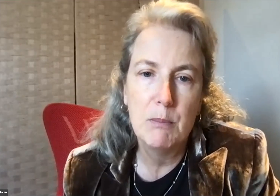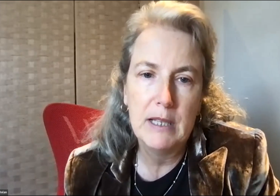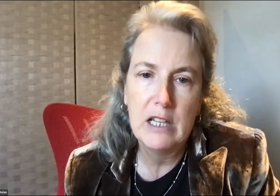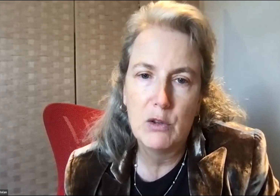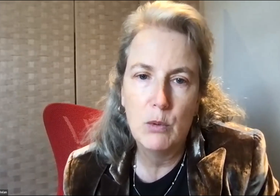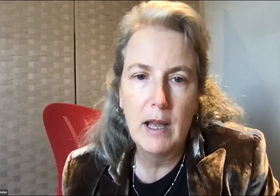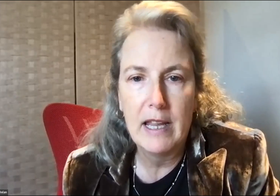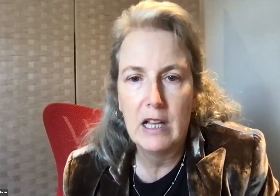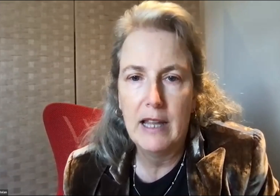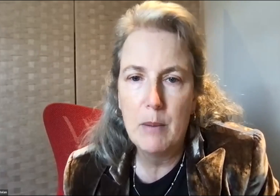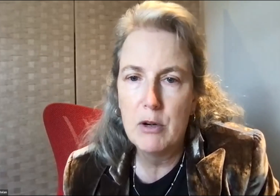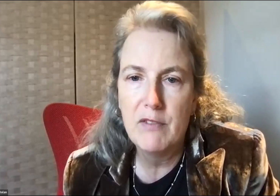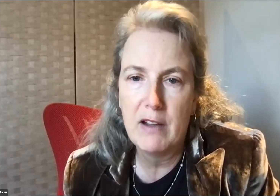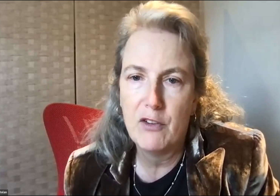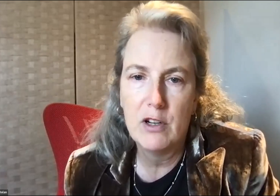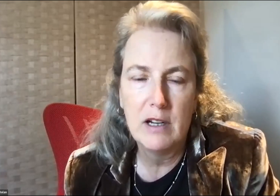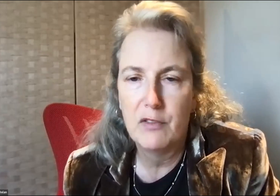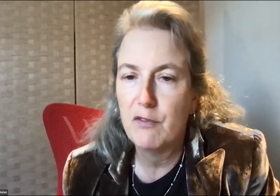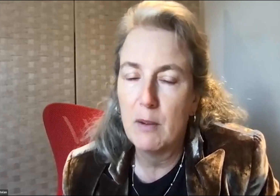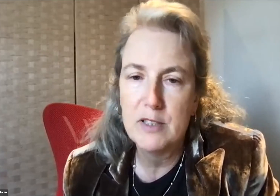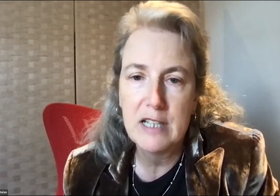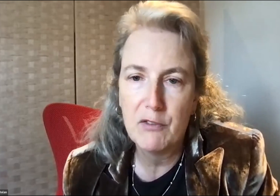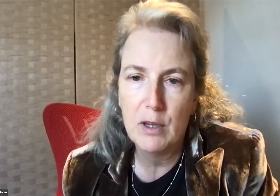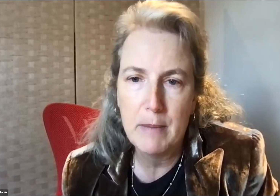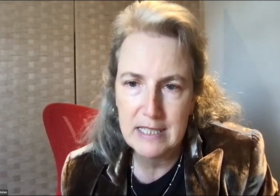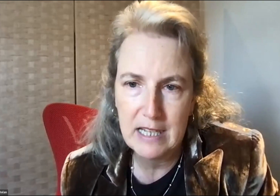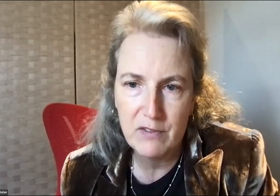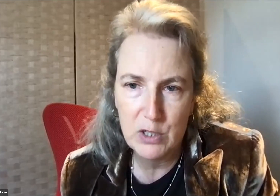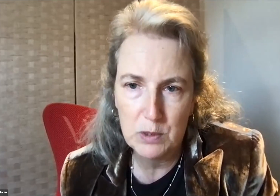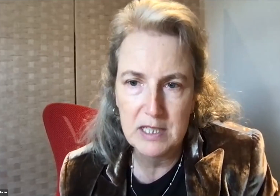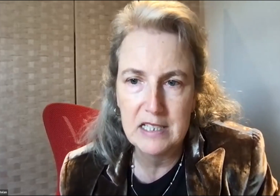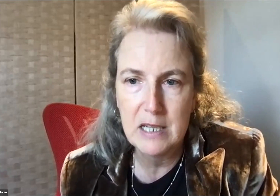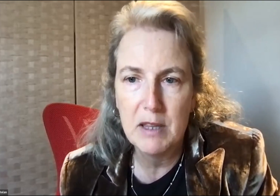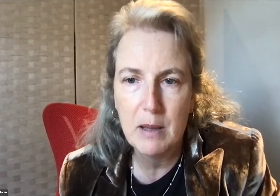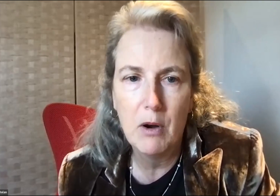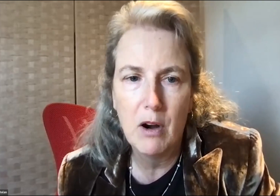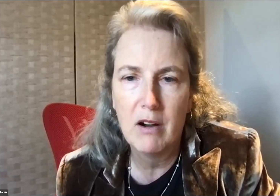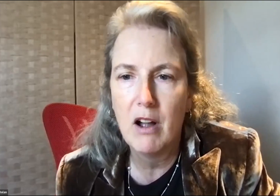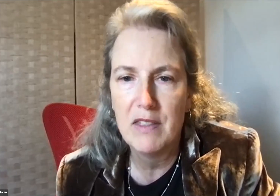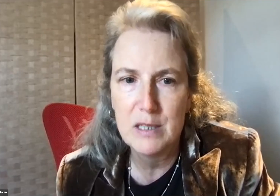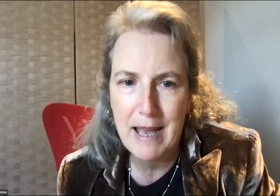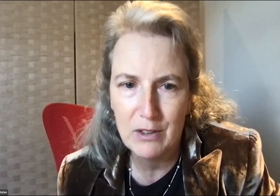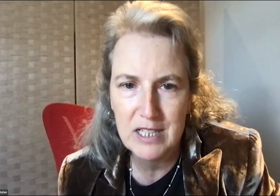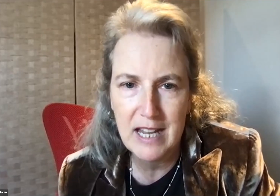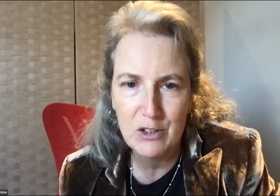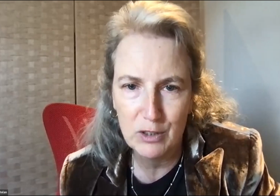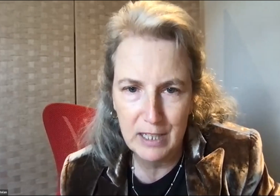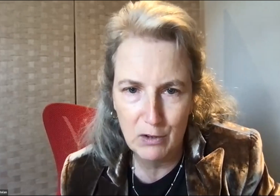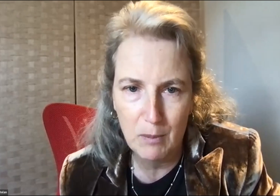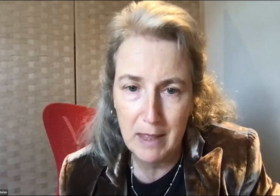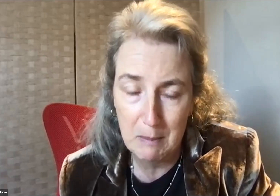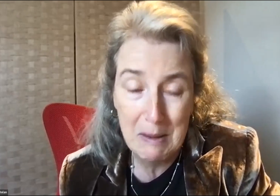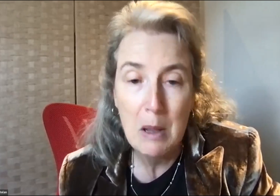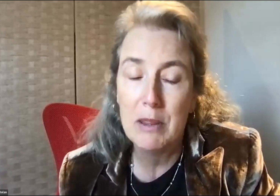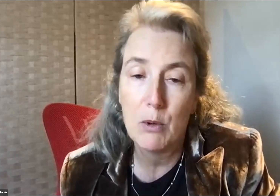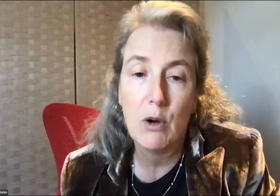This project was completed through a collaborative effort from several amazing individuals, and some of them are on this panel today, and you'll hear from them.